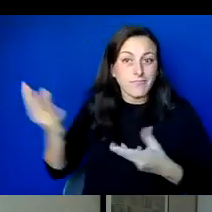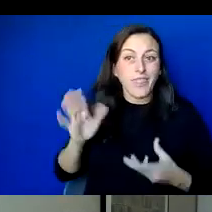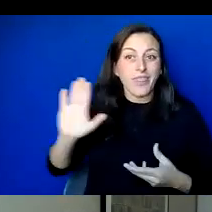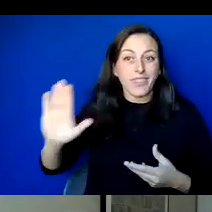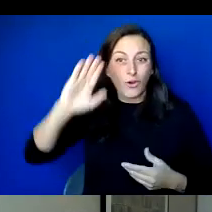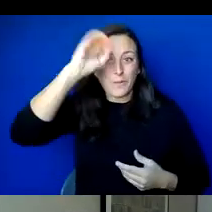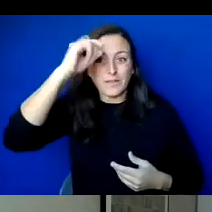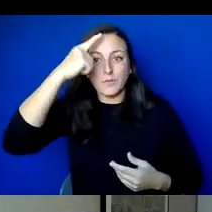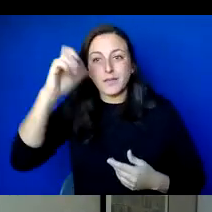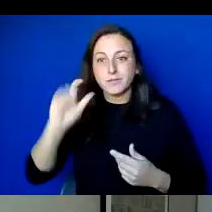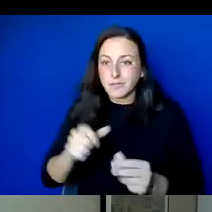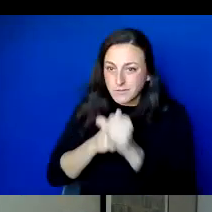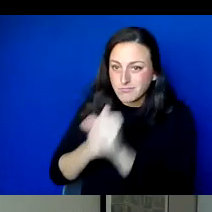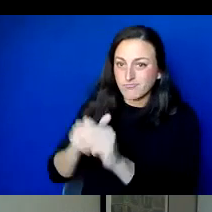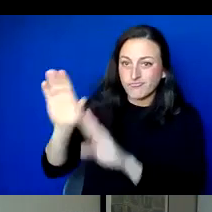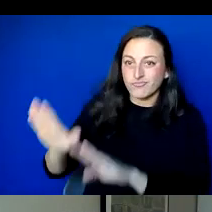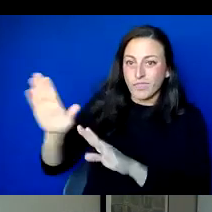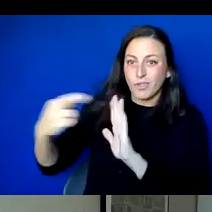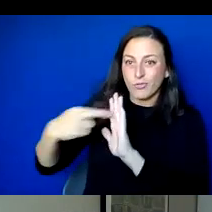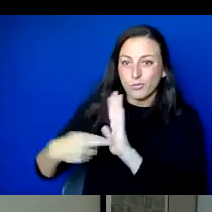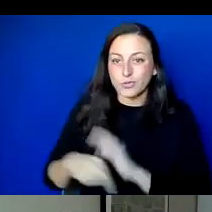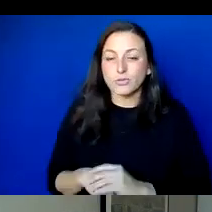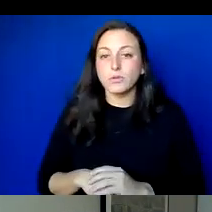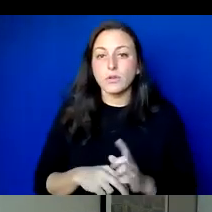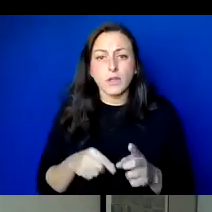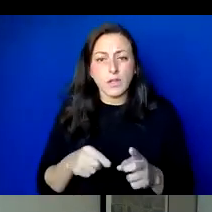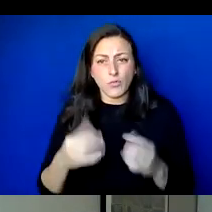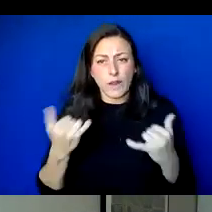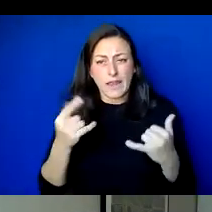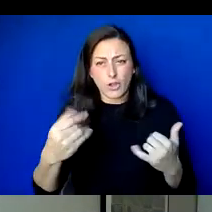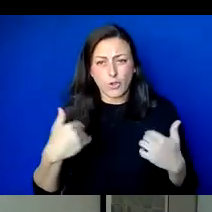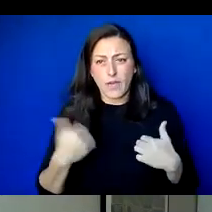Jacqueline: And do you have any kind of a timeline right now for when that will happen? I mean,